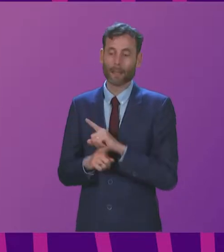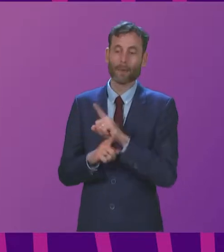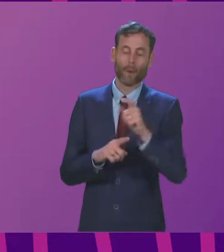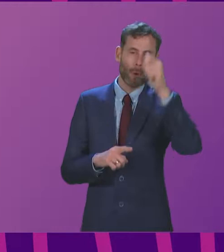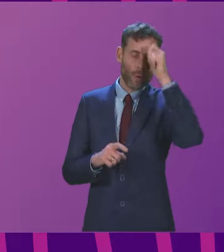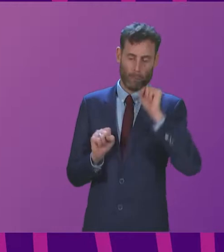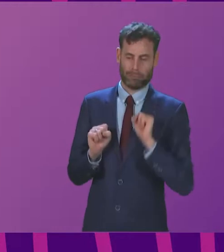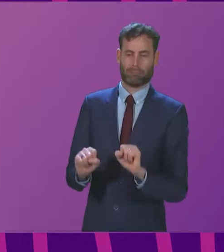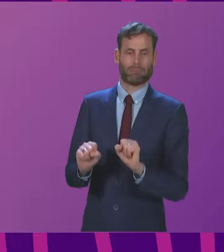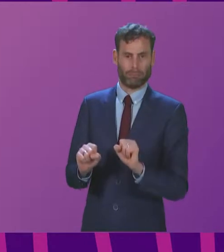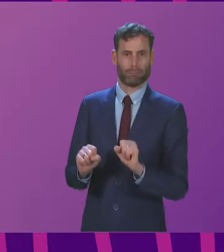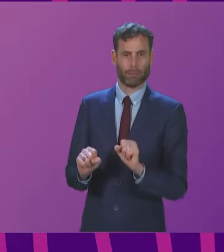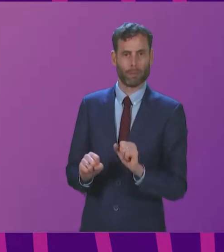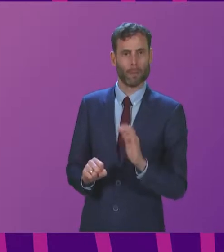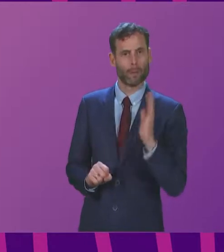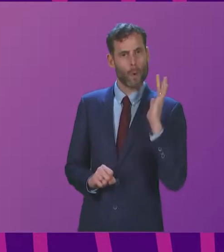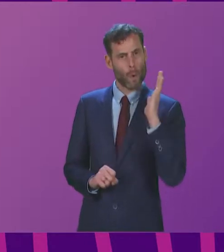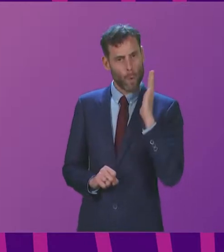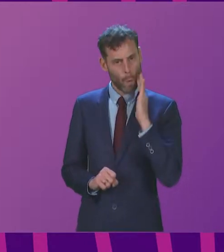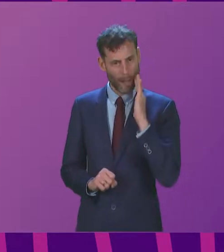when should they resume doing the lateral flow tests?